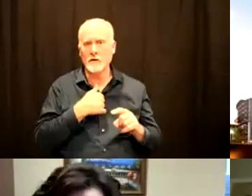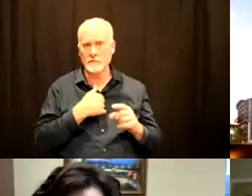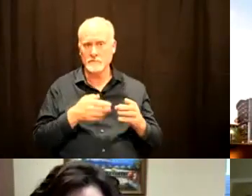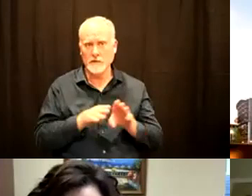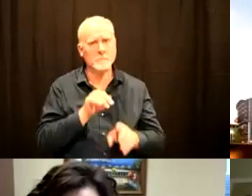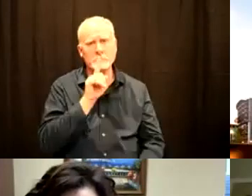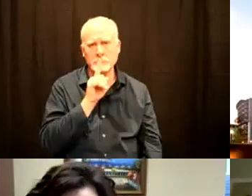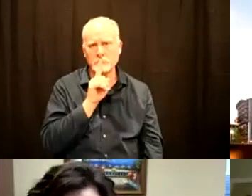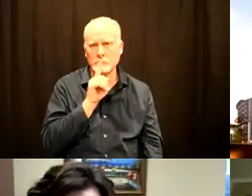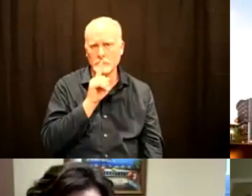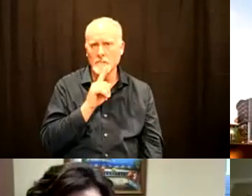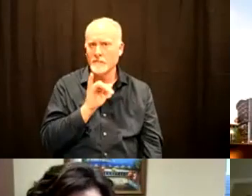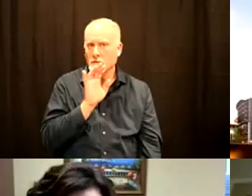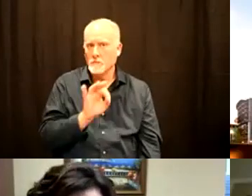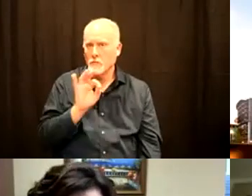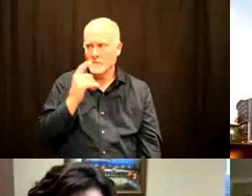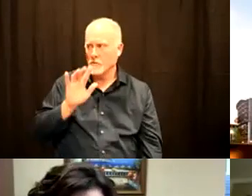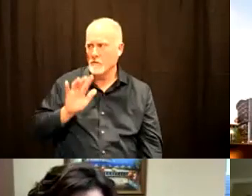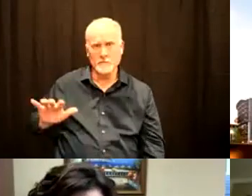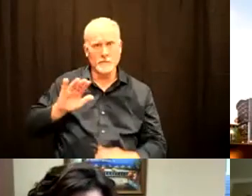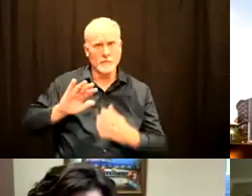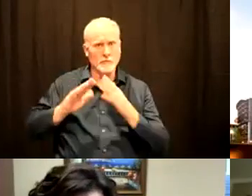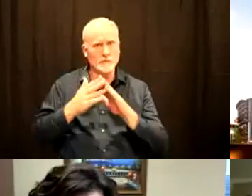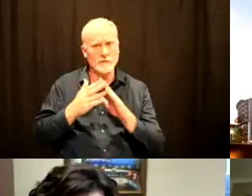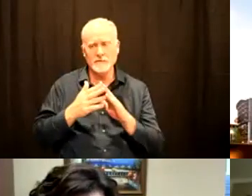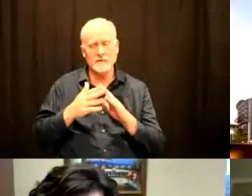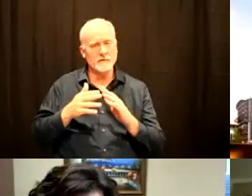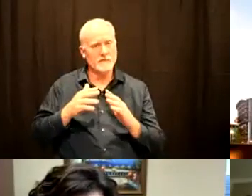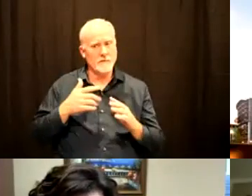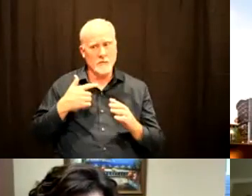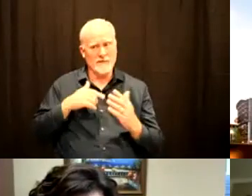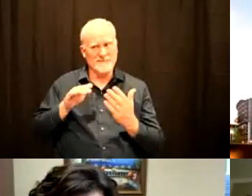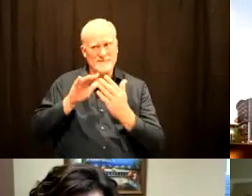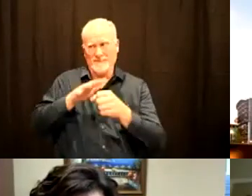for our community as you know the burden of disease that we face in this area is significant